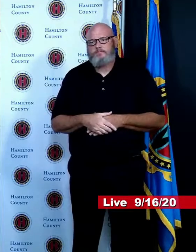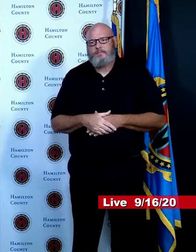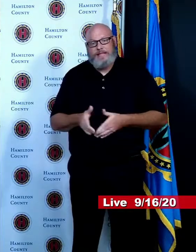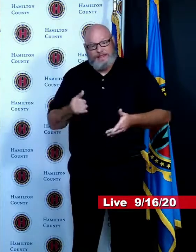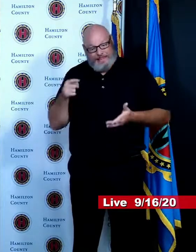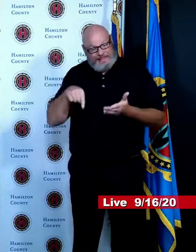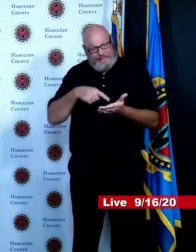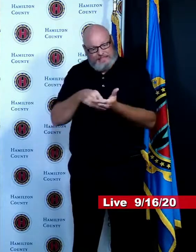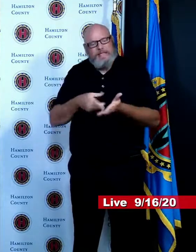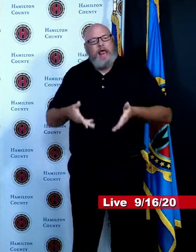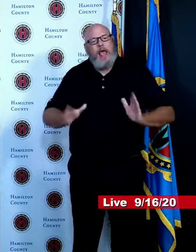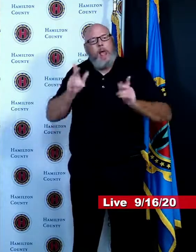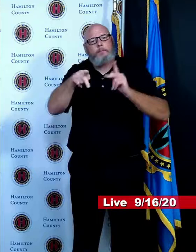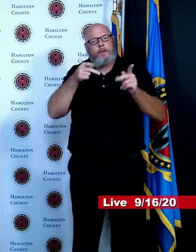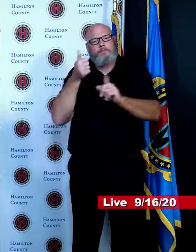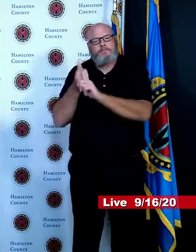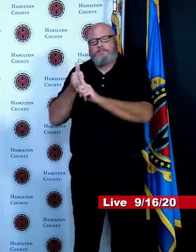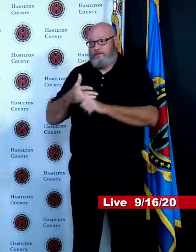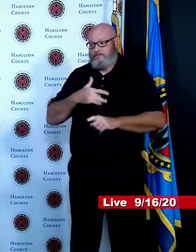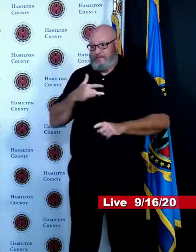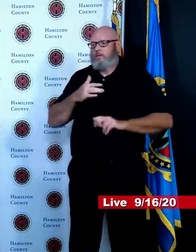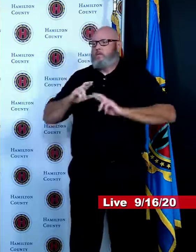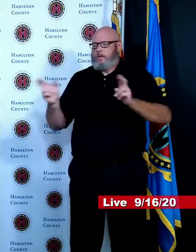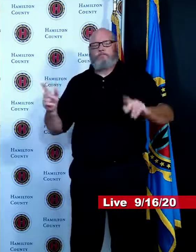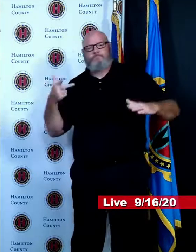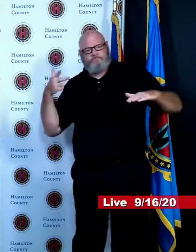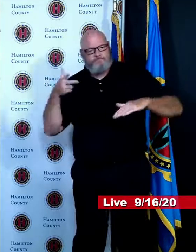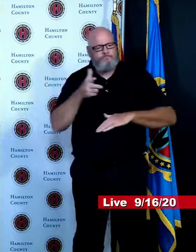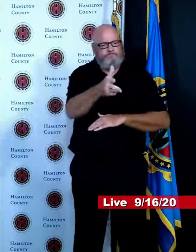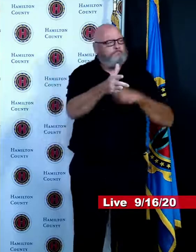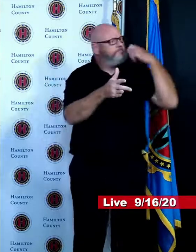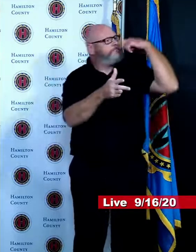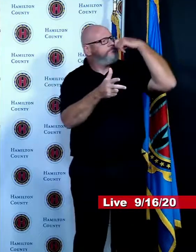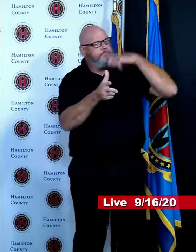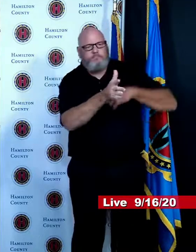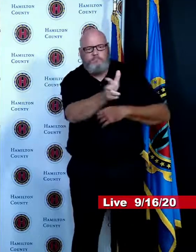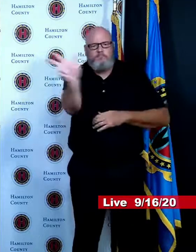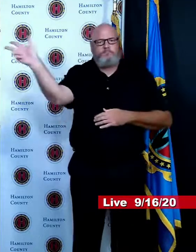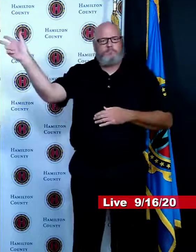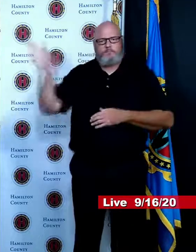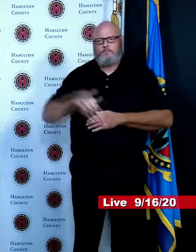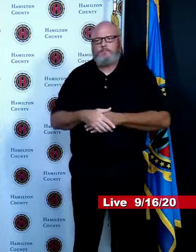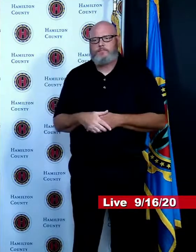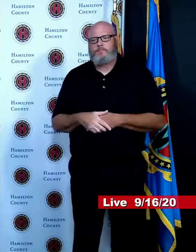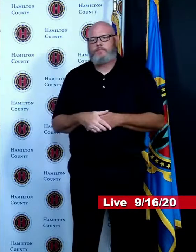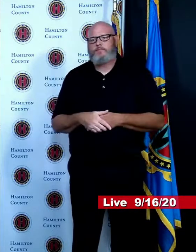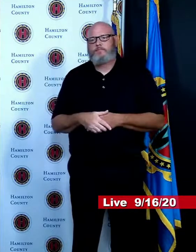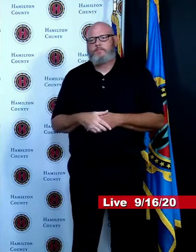the prevalence in those areas and the prevalence in our county in general and so you do see three sites there